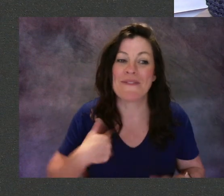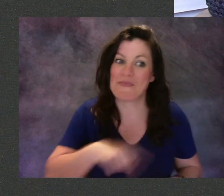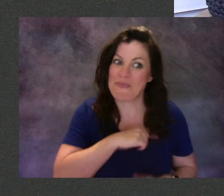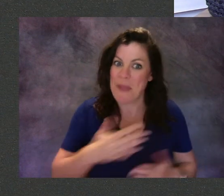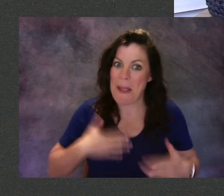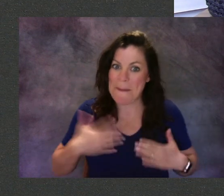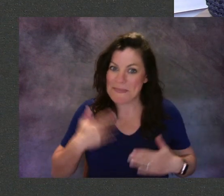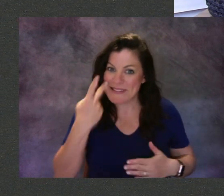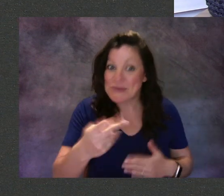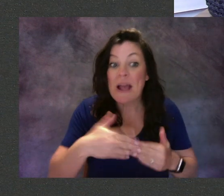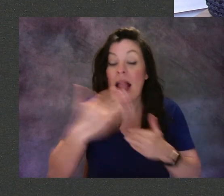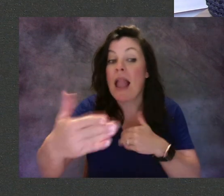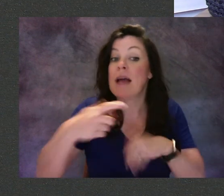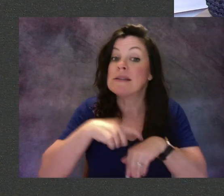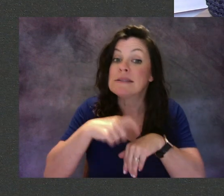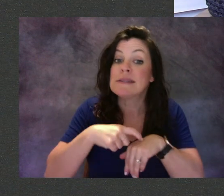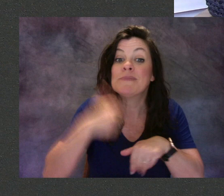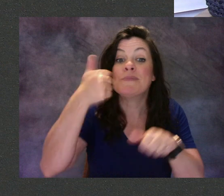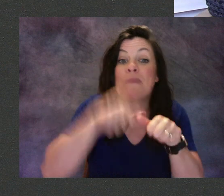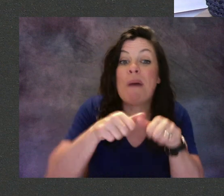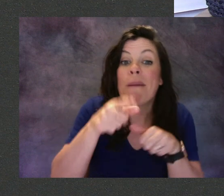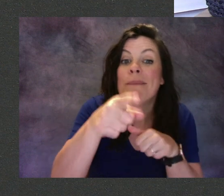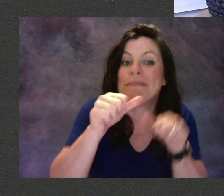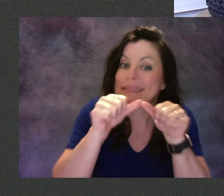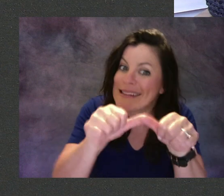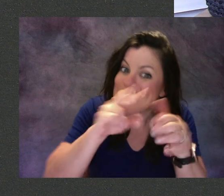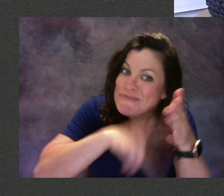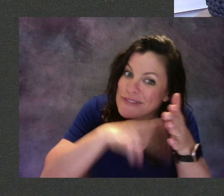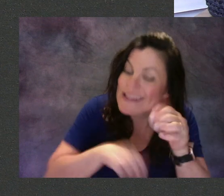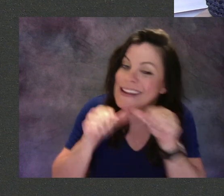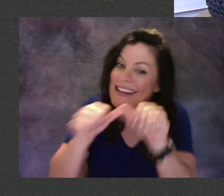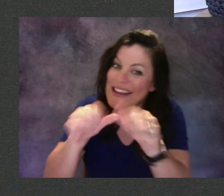Remember, keep reading, keep learning, and keep watching.